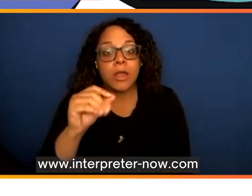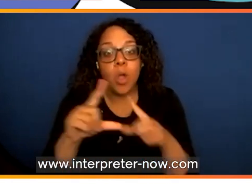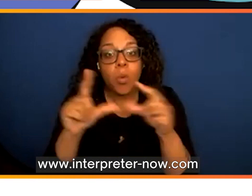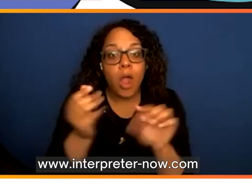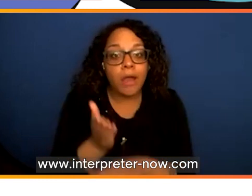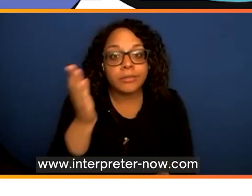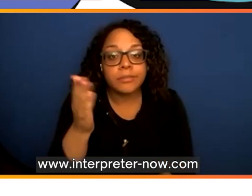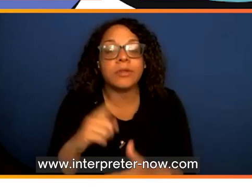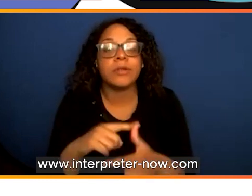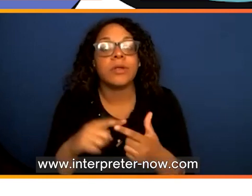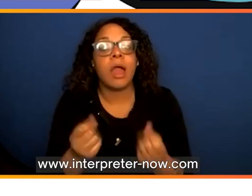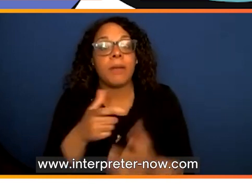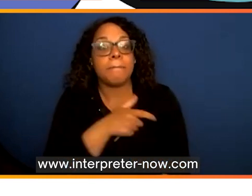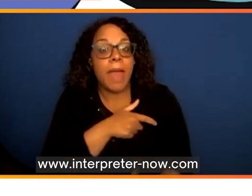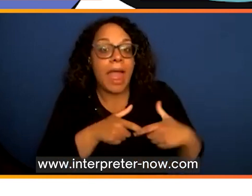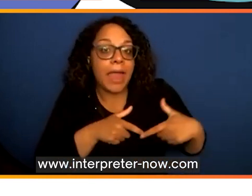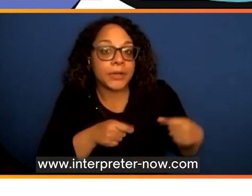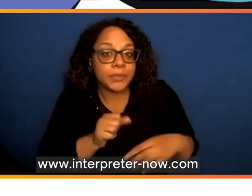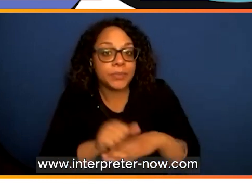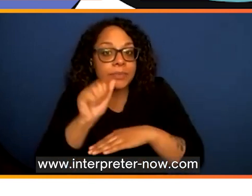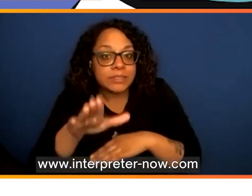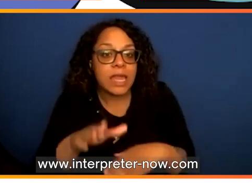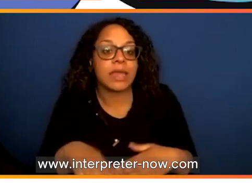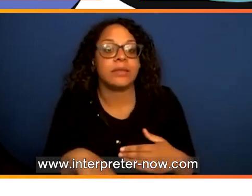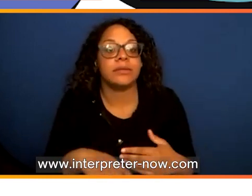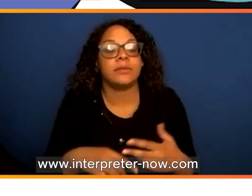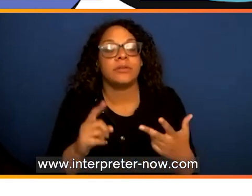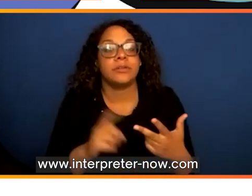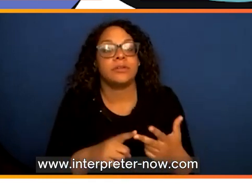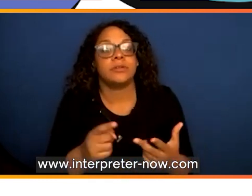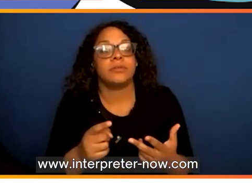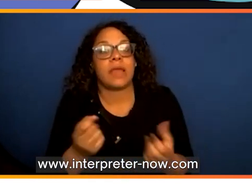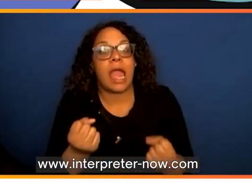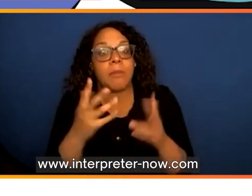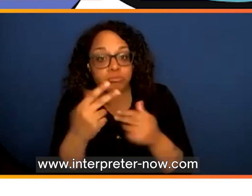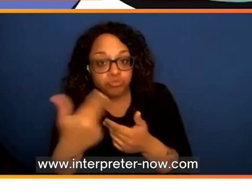were on our mailing list? Those were all metrics that we tried to go with. It's hard. I can't